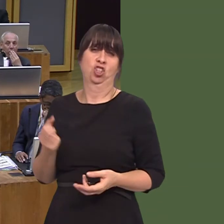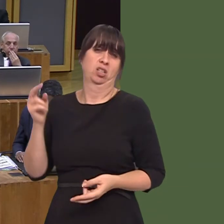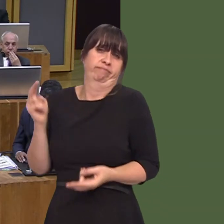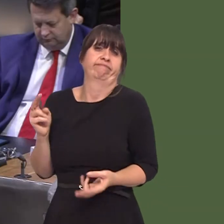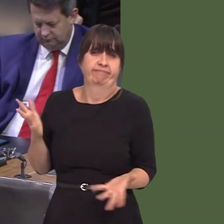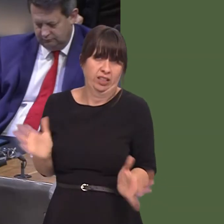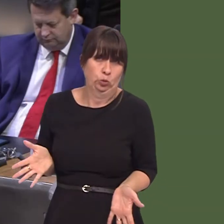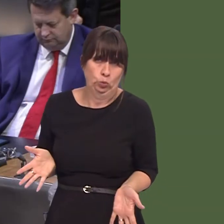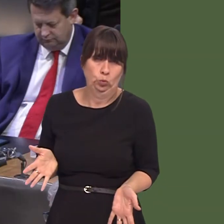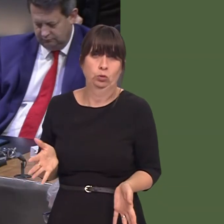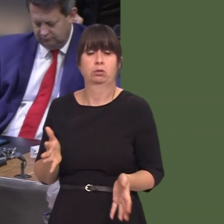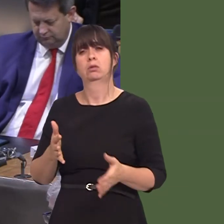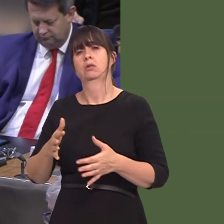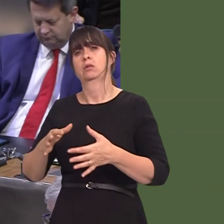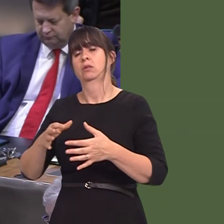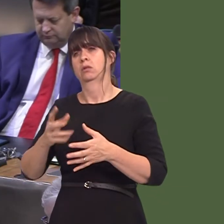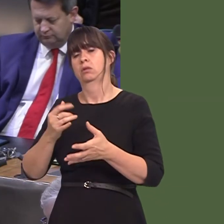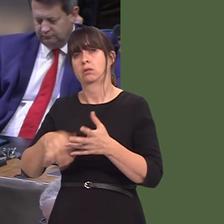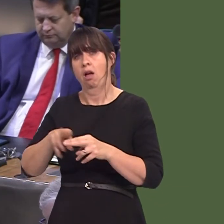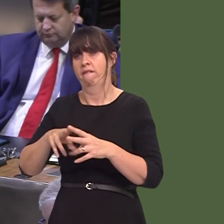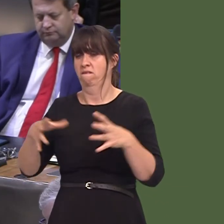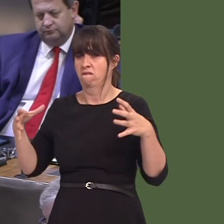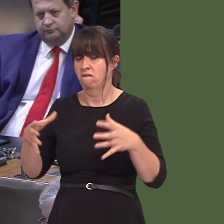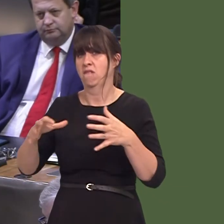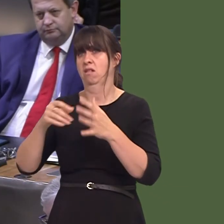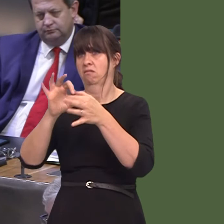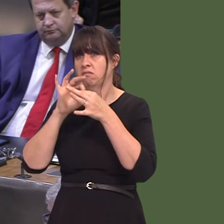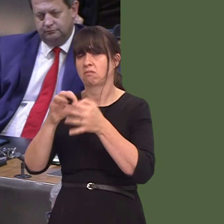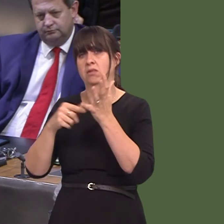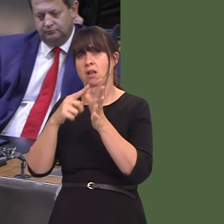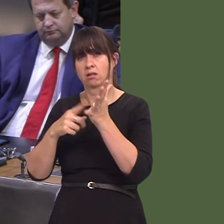But, working with the workforce and working with Tata, we know that, with the joint venture